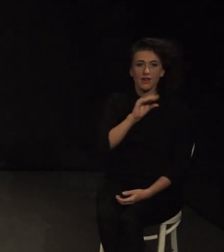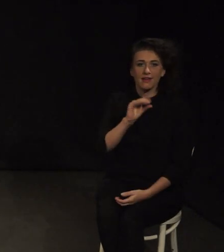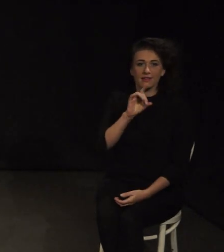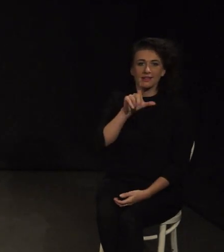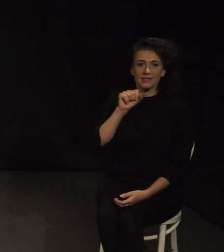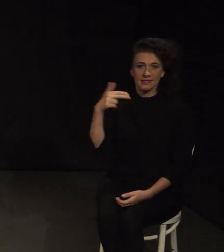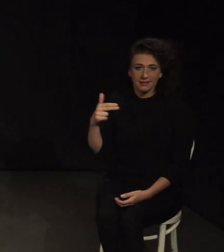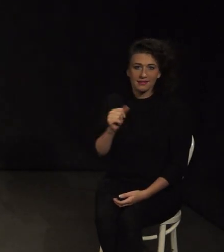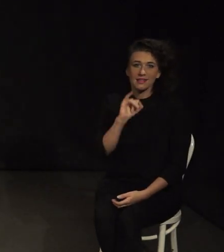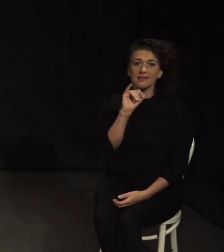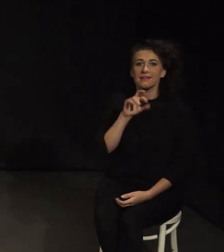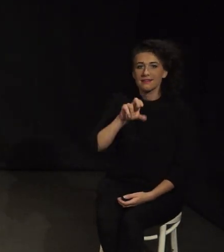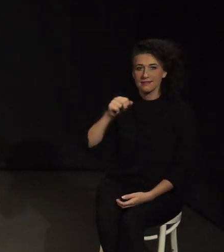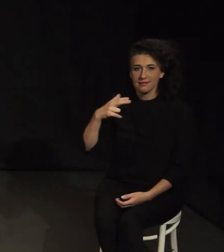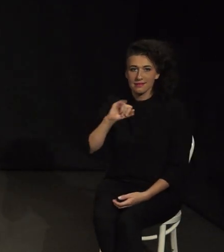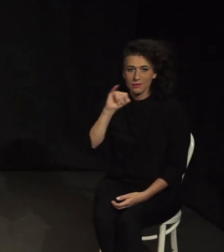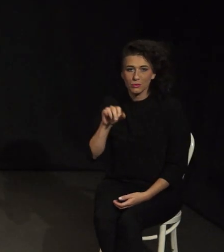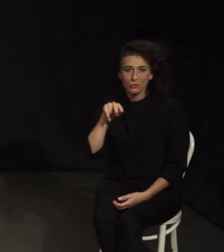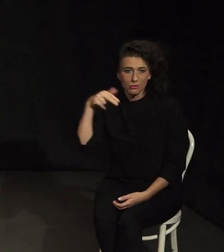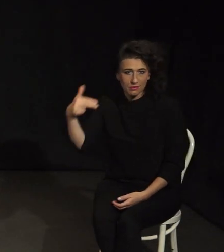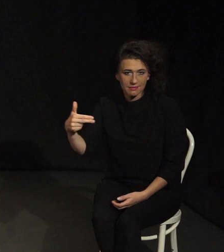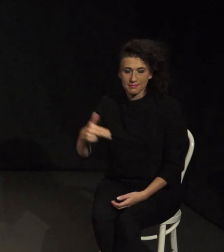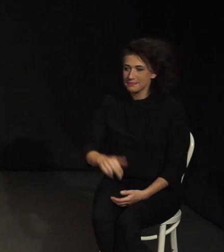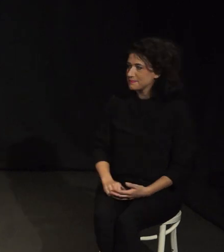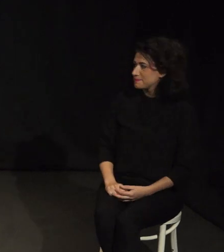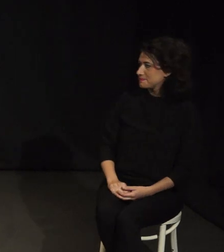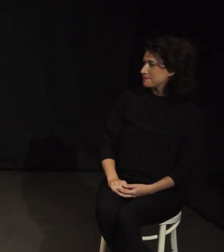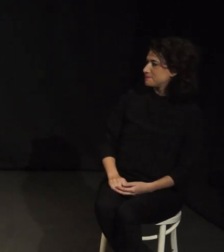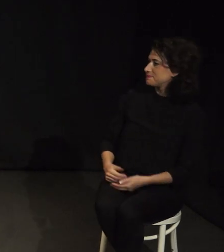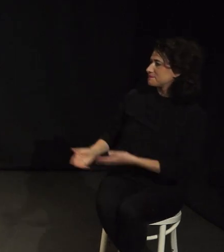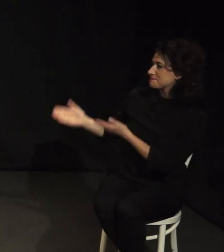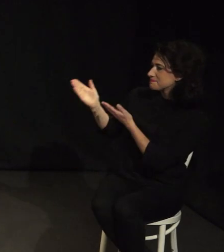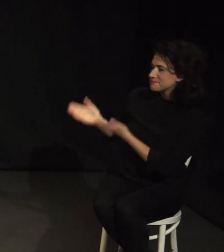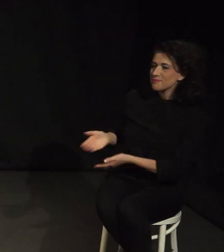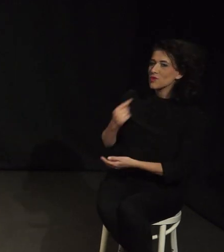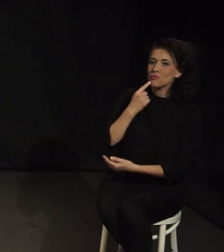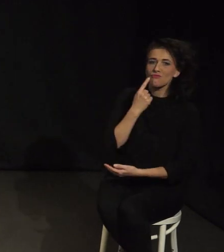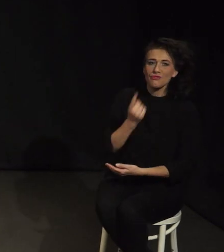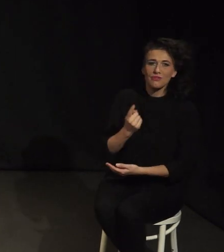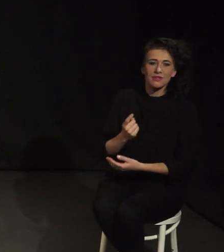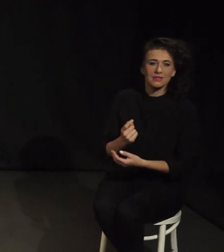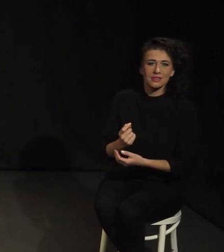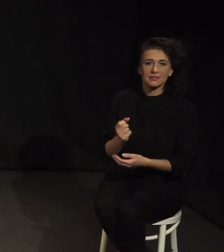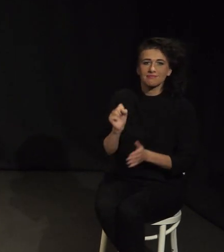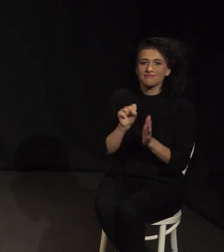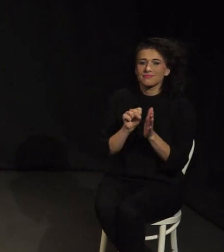Irena Jun. Saying only that she's an outstanding actress